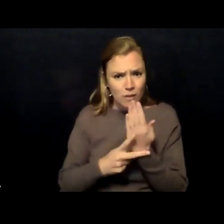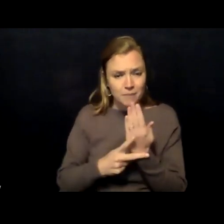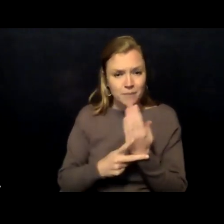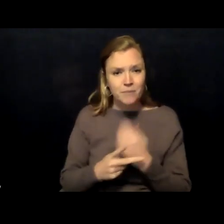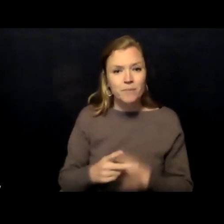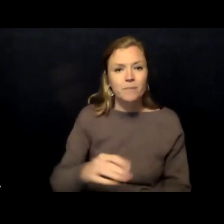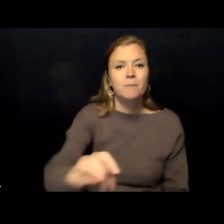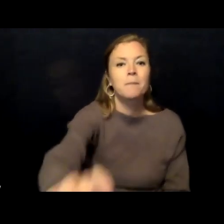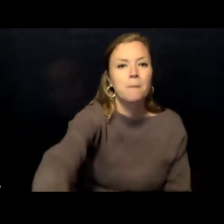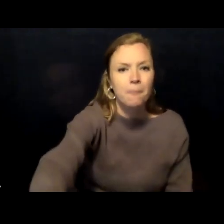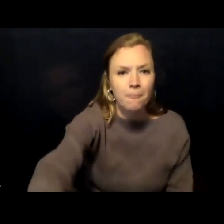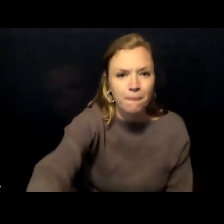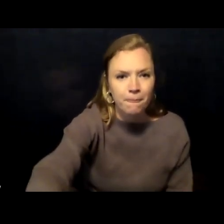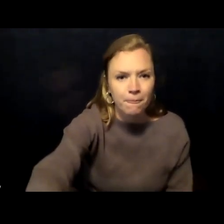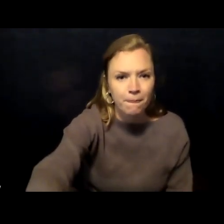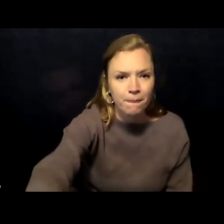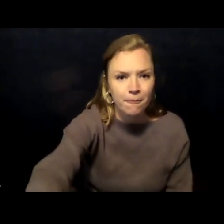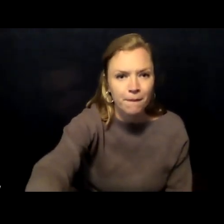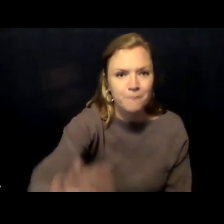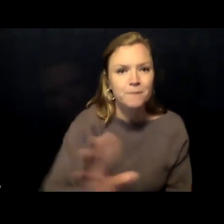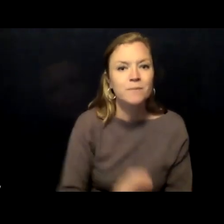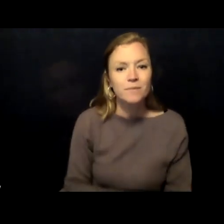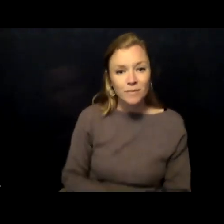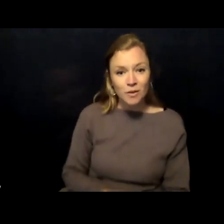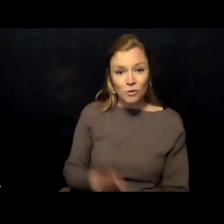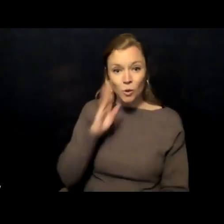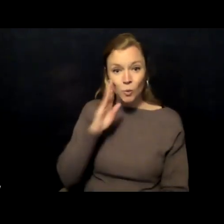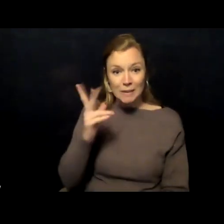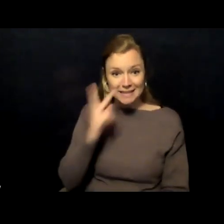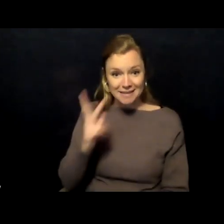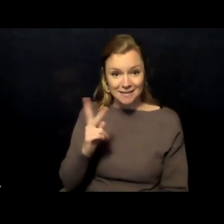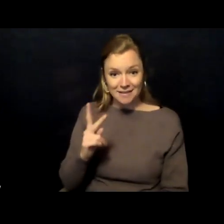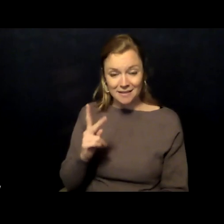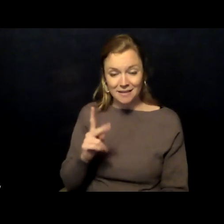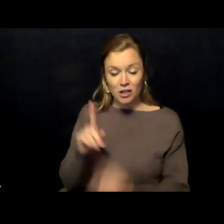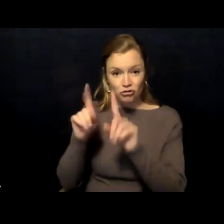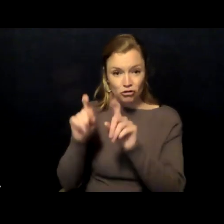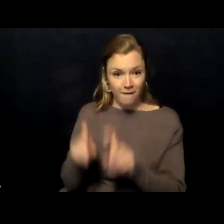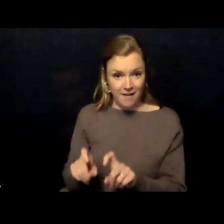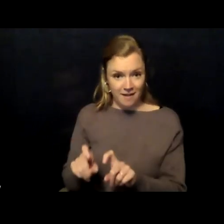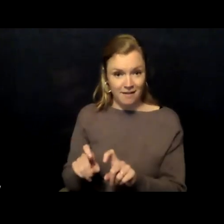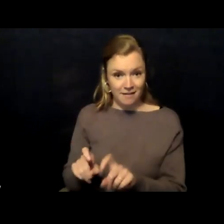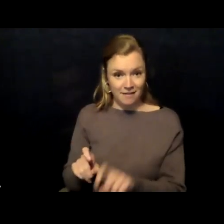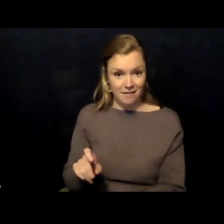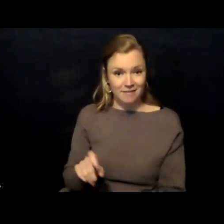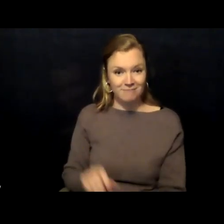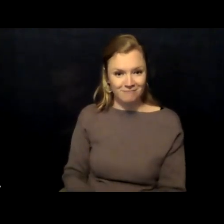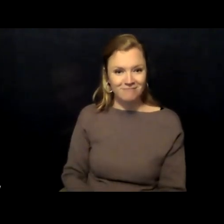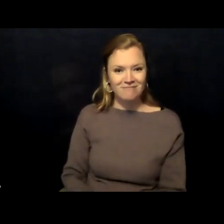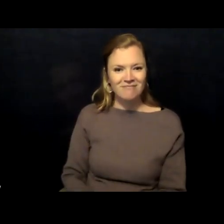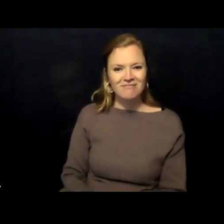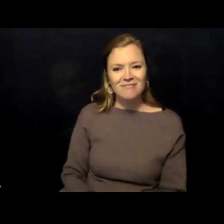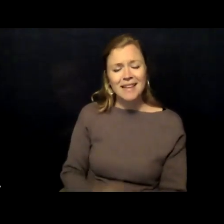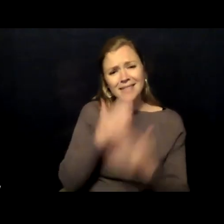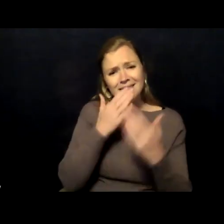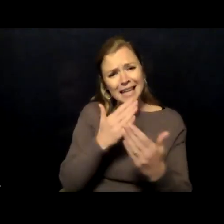the chat for you as well. So thank you again to everybody